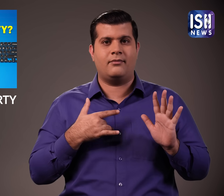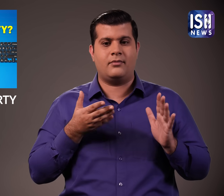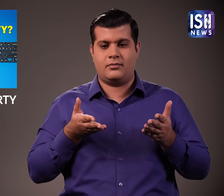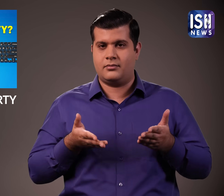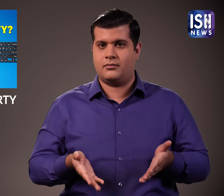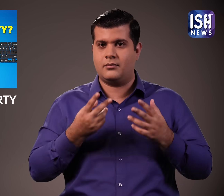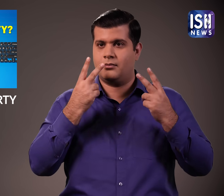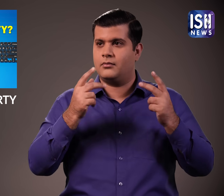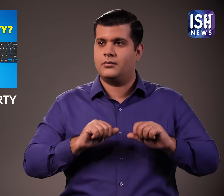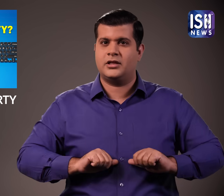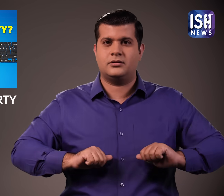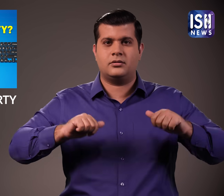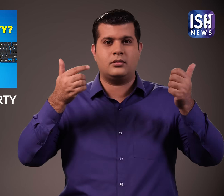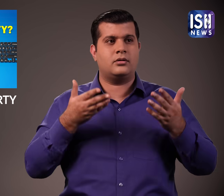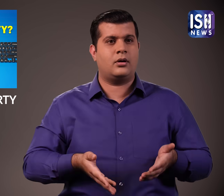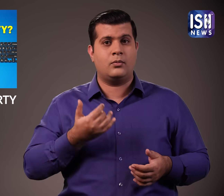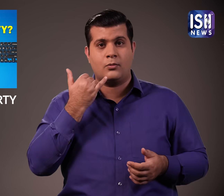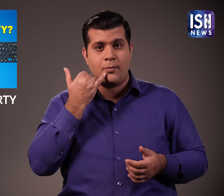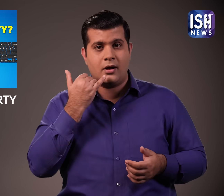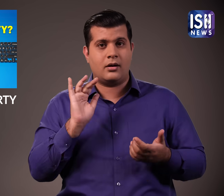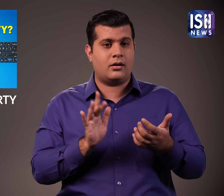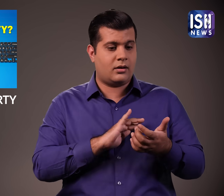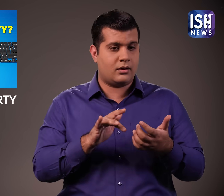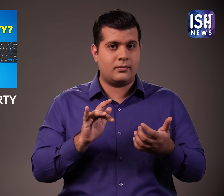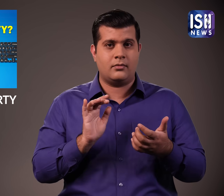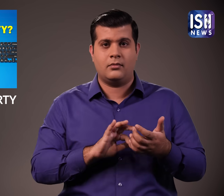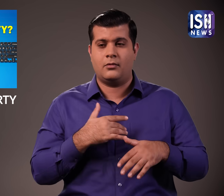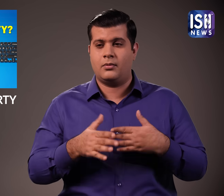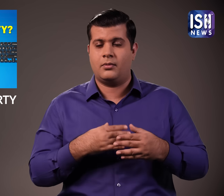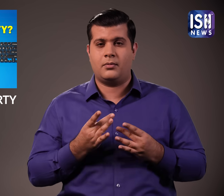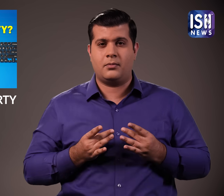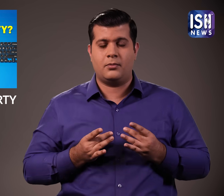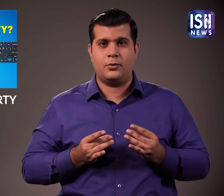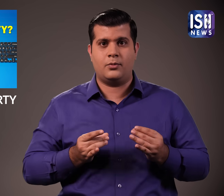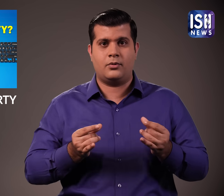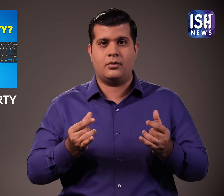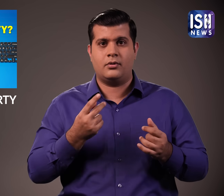The QWERTY keyboard is the keyboard that we use today.